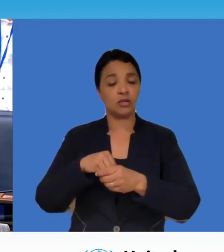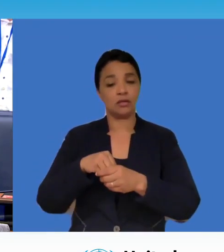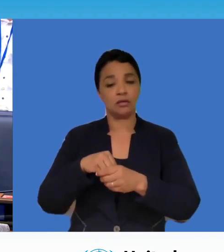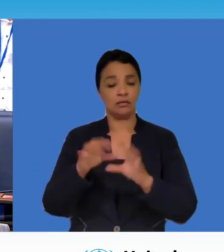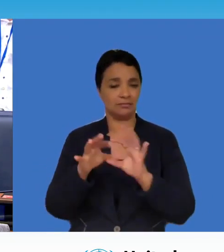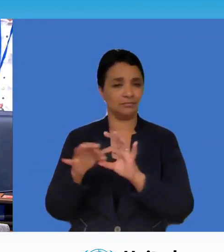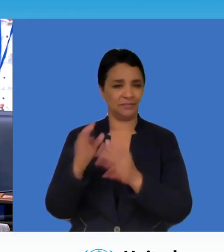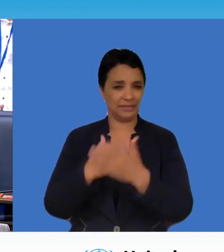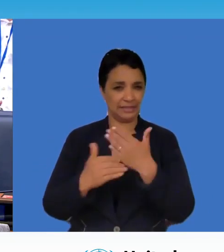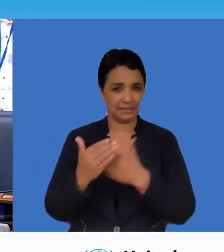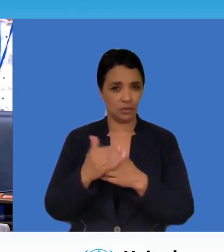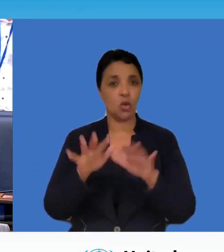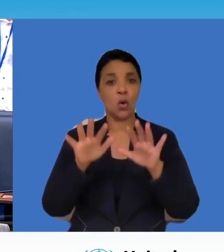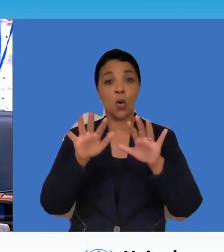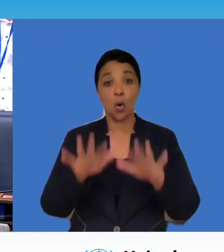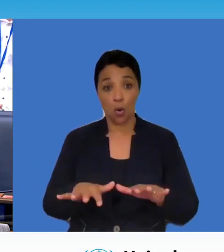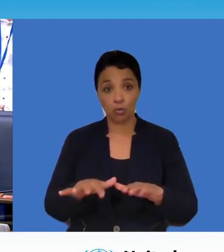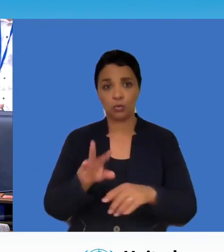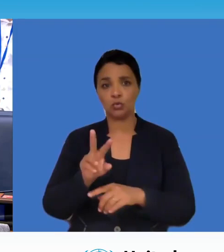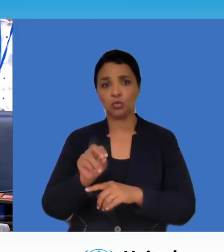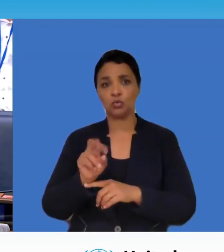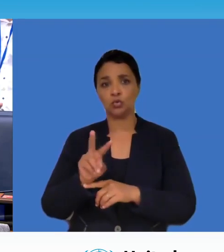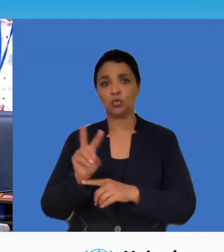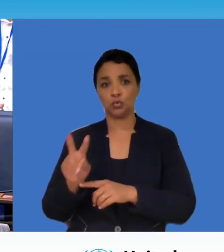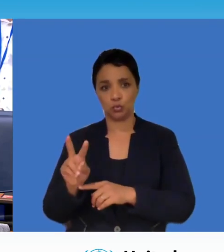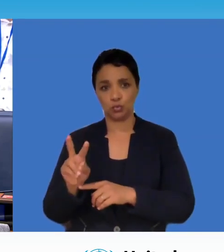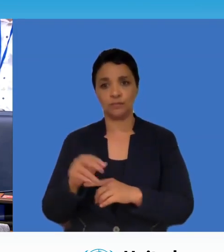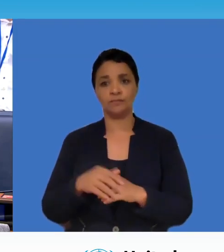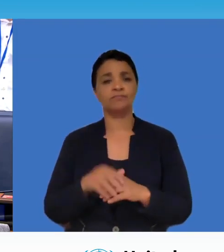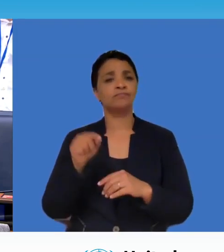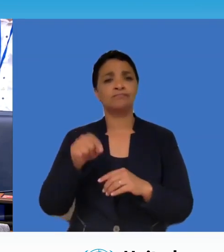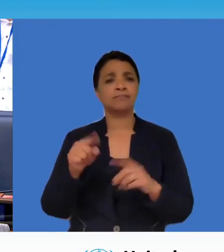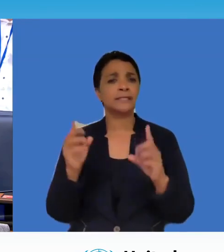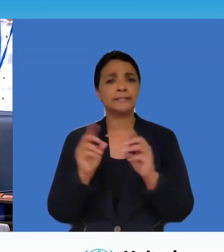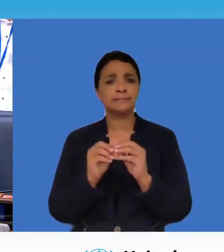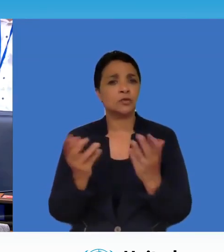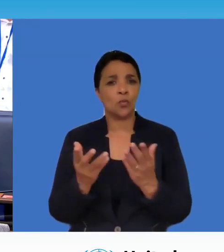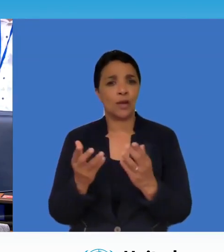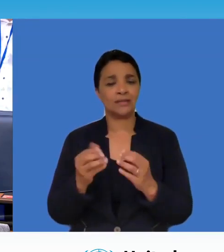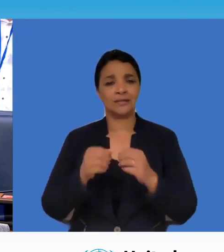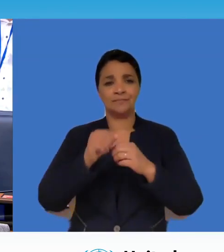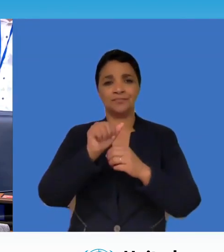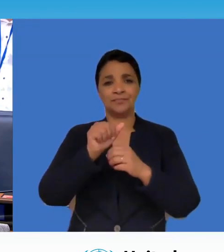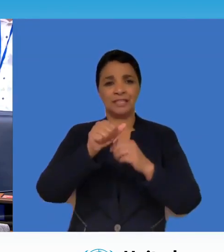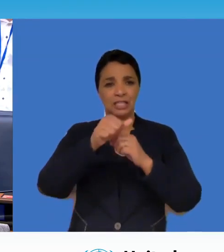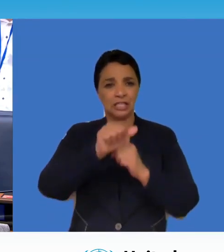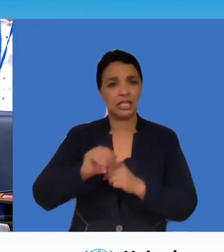reviewed the implementation and achievements of the Inon strategy and set the new strategic goals